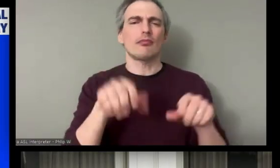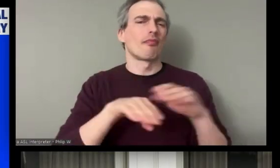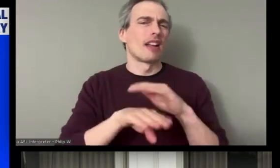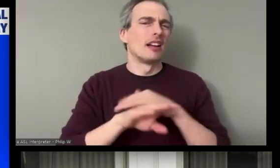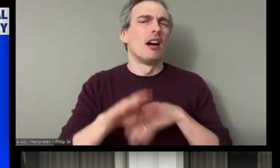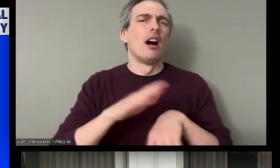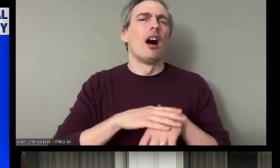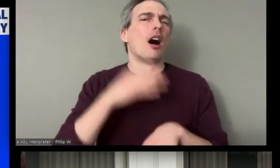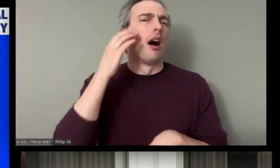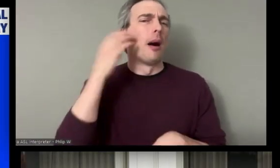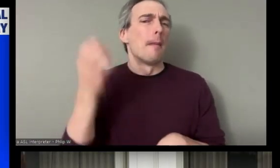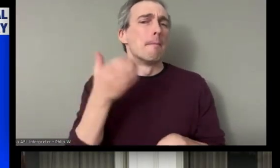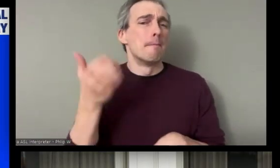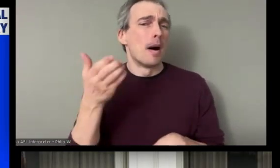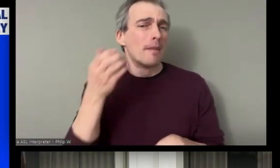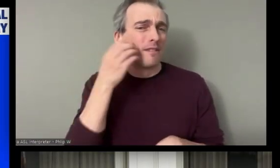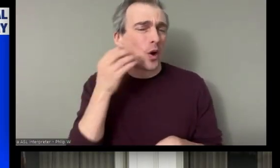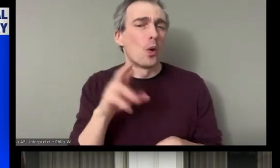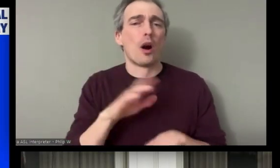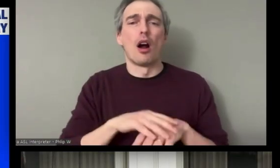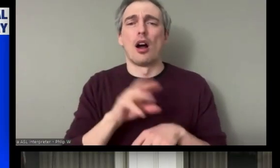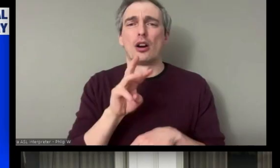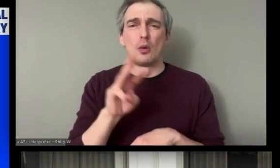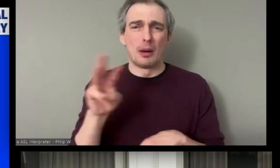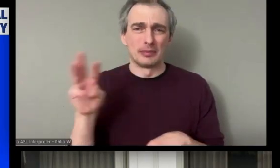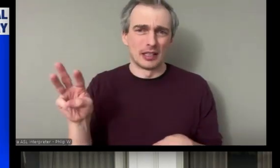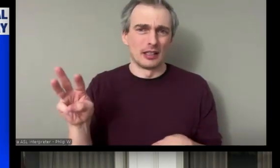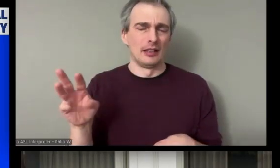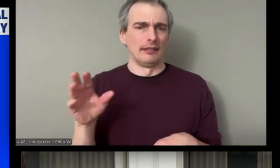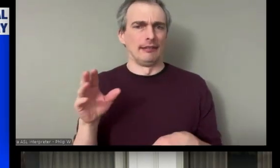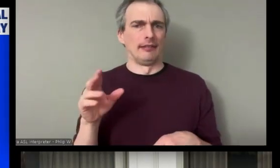Just the fact that they had to support this product on multiple